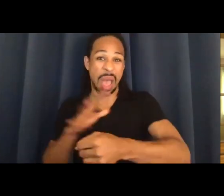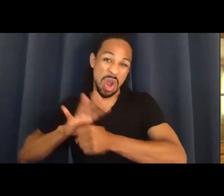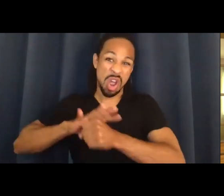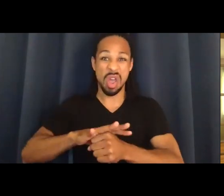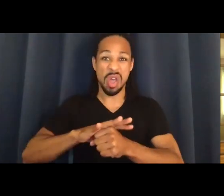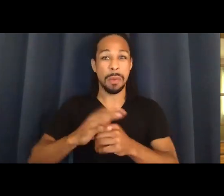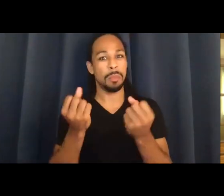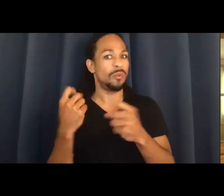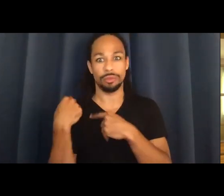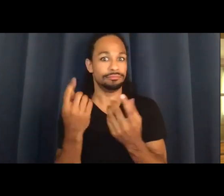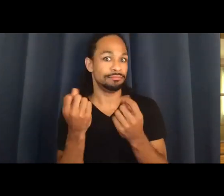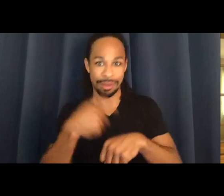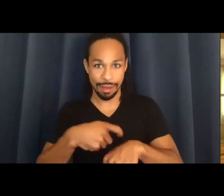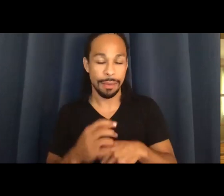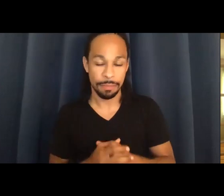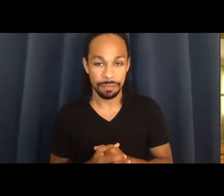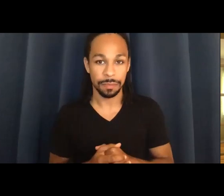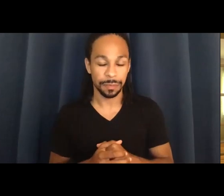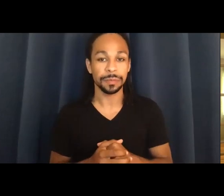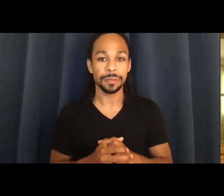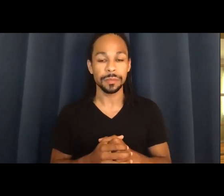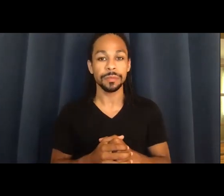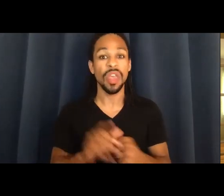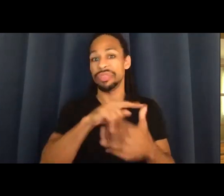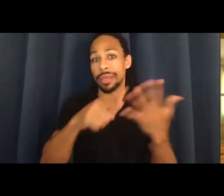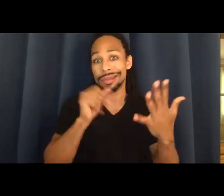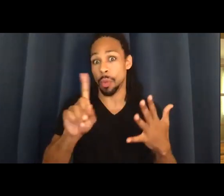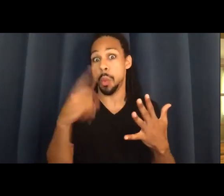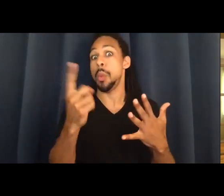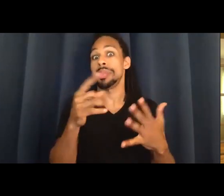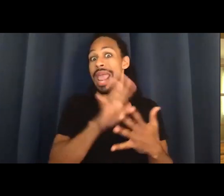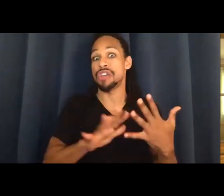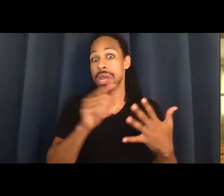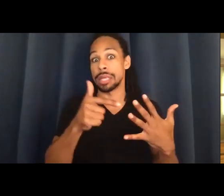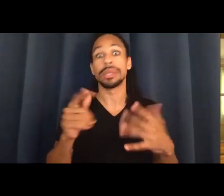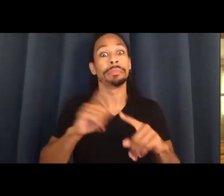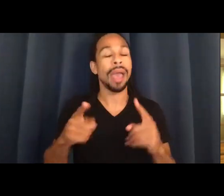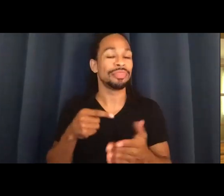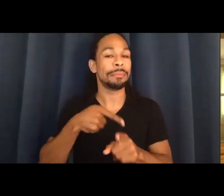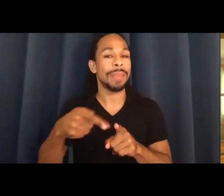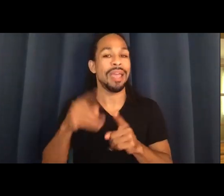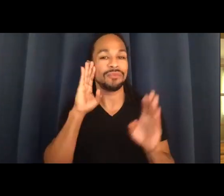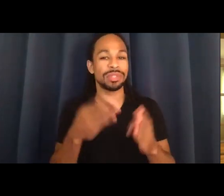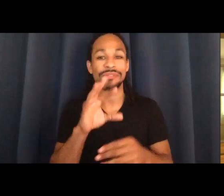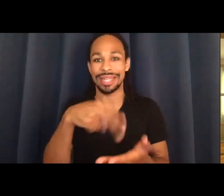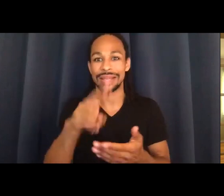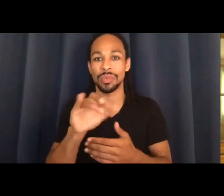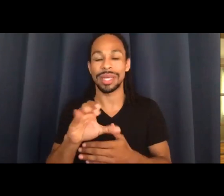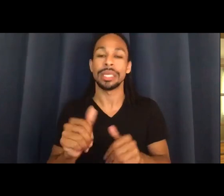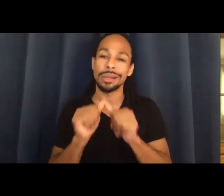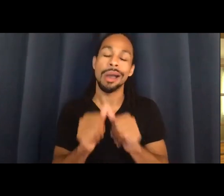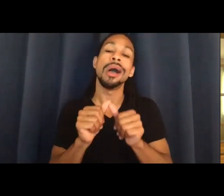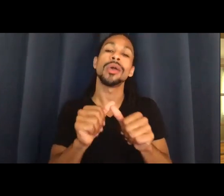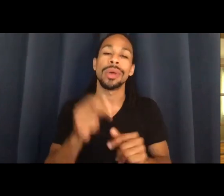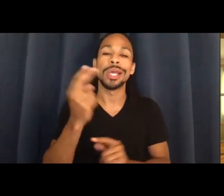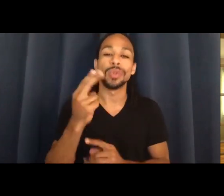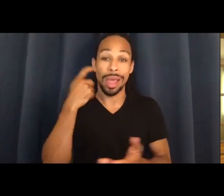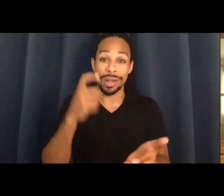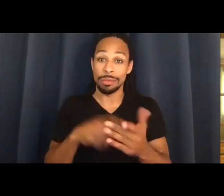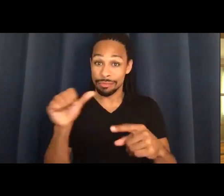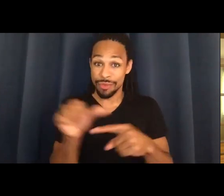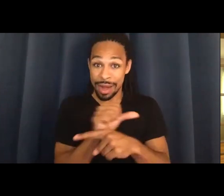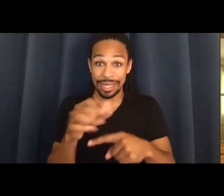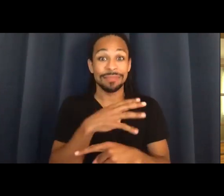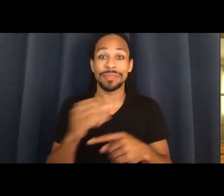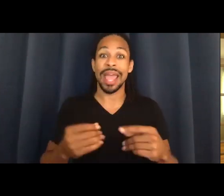They are the main focus of Dance/NYC's ongoing historical acknowledgement, practice, justice and equity